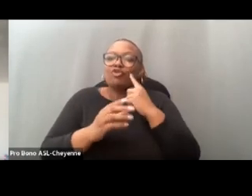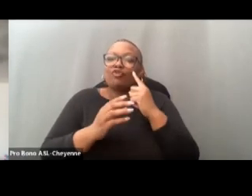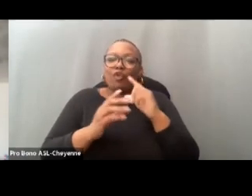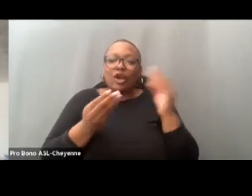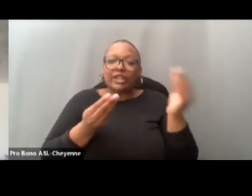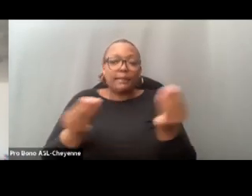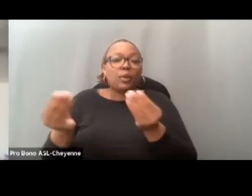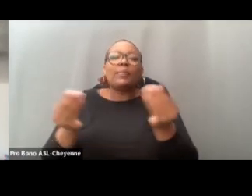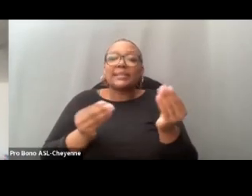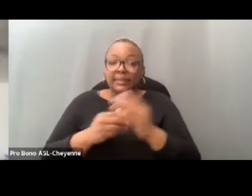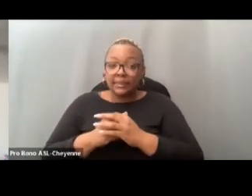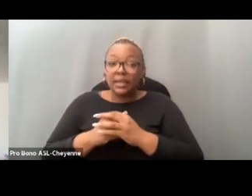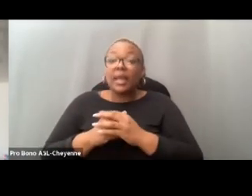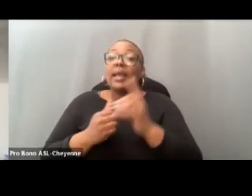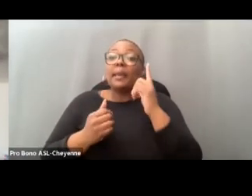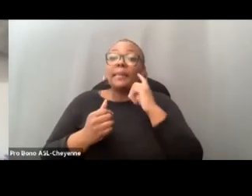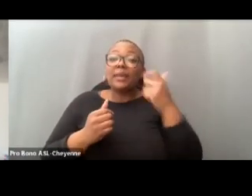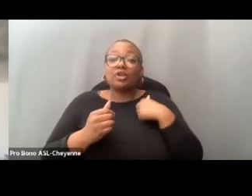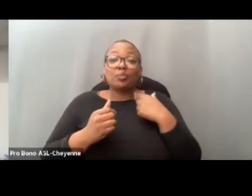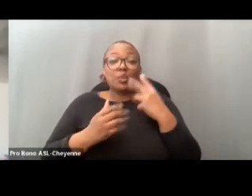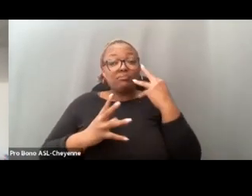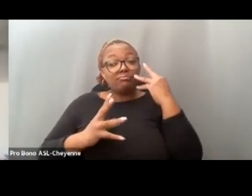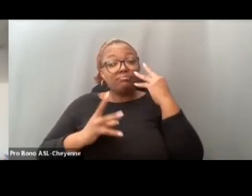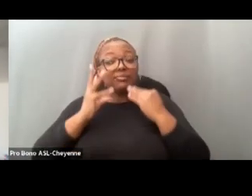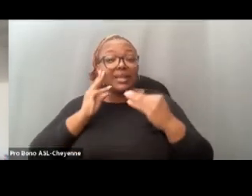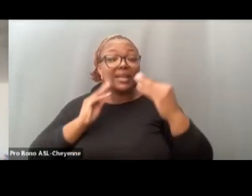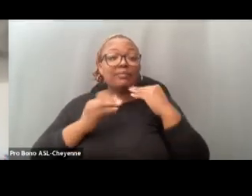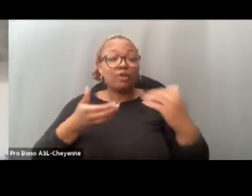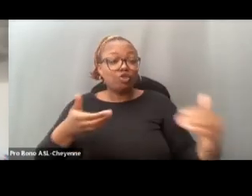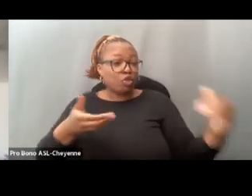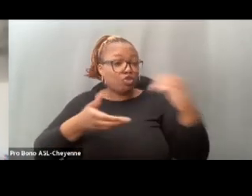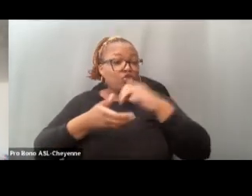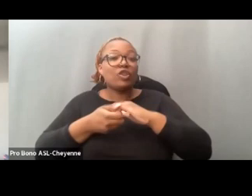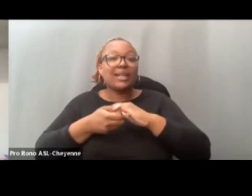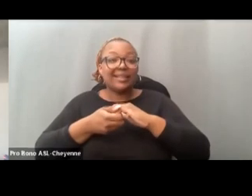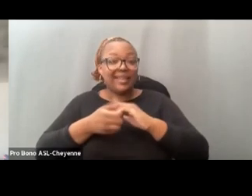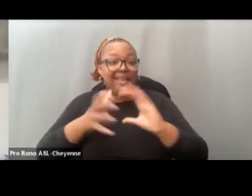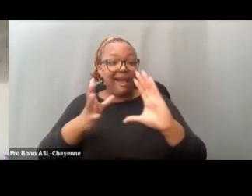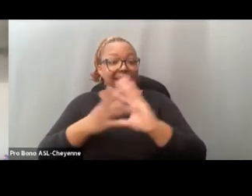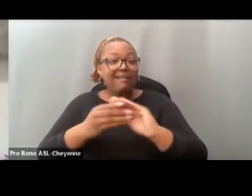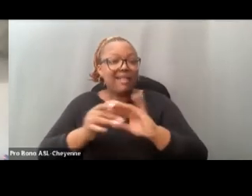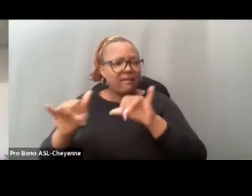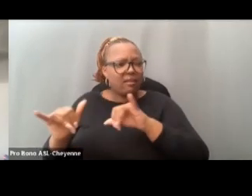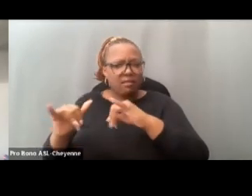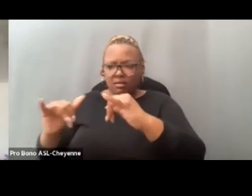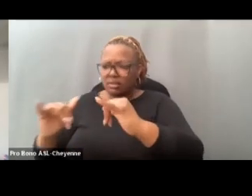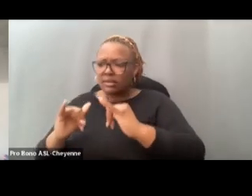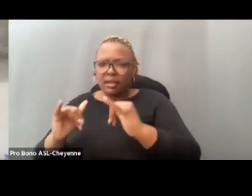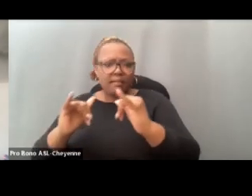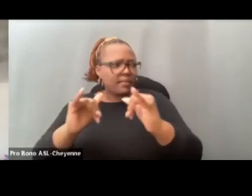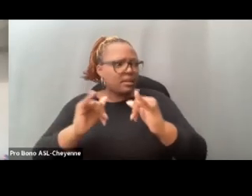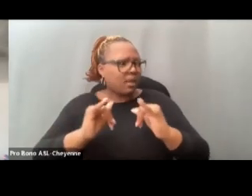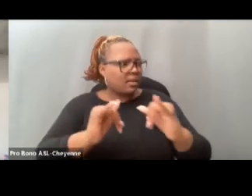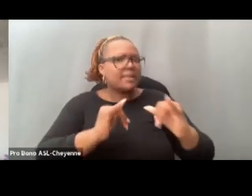because when you experience jointly a narrative that is moving in some way,